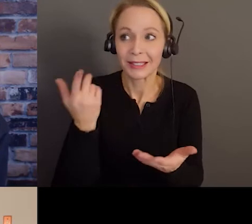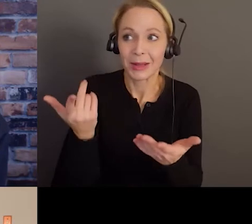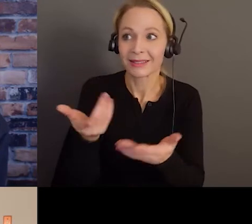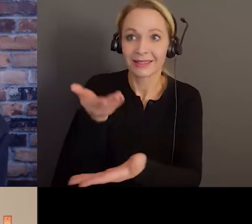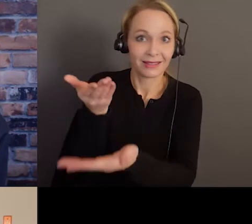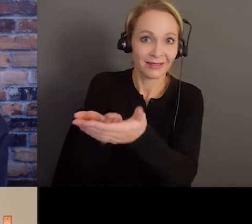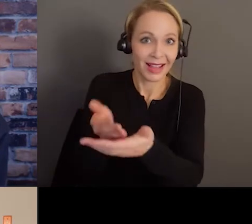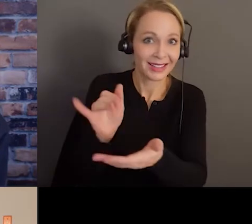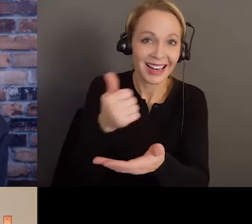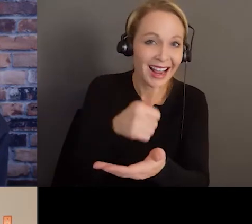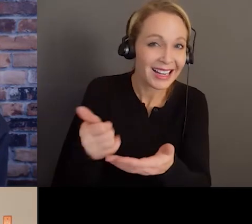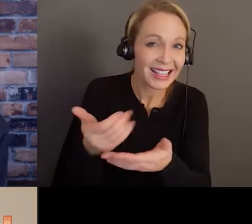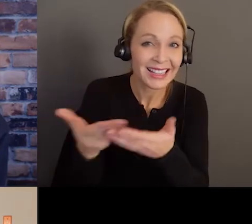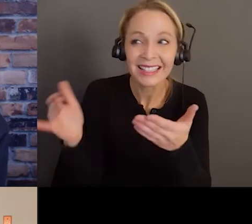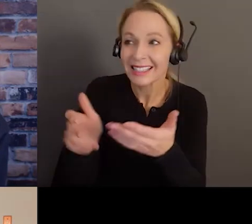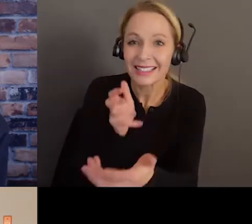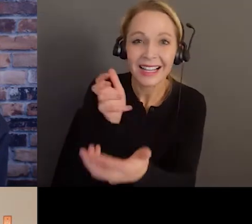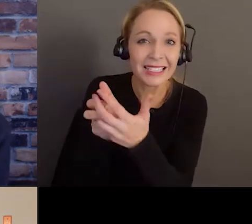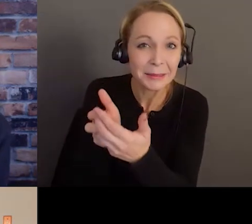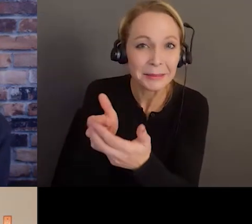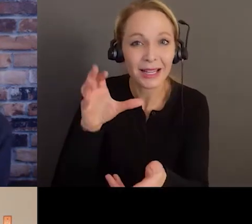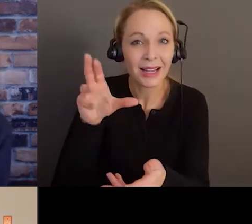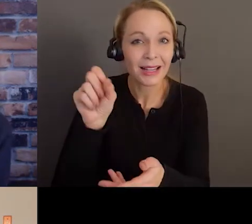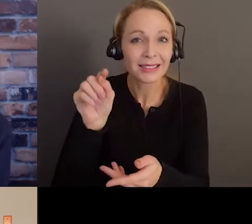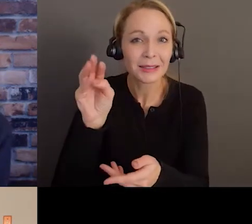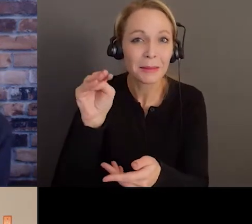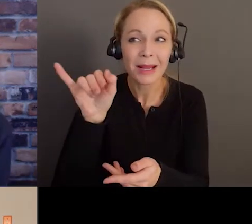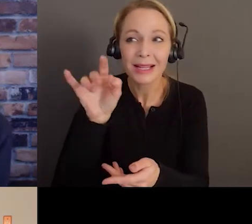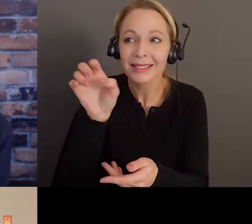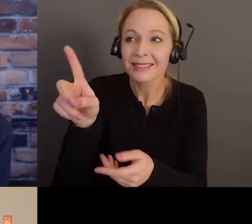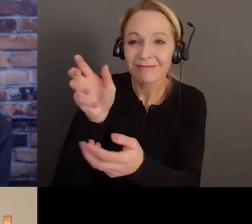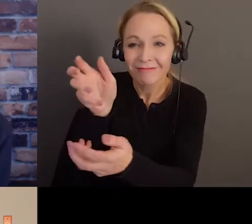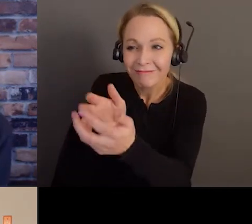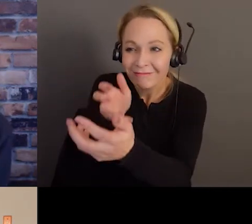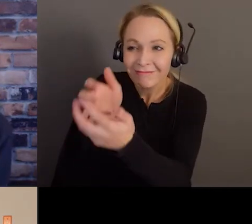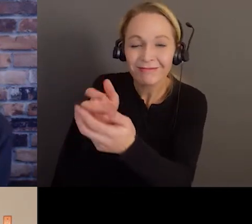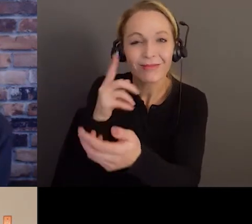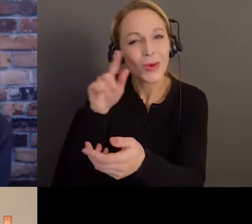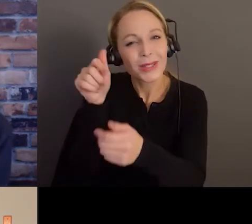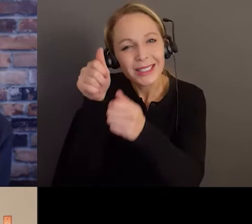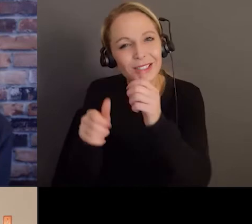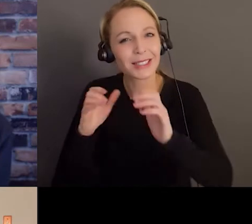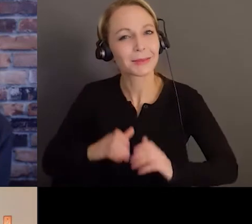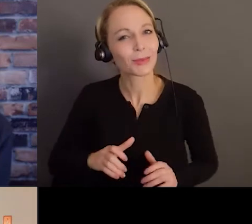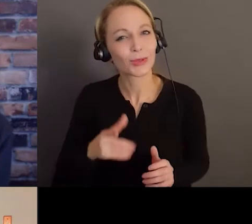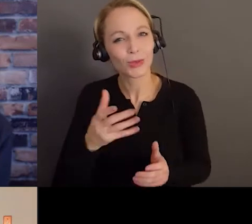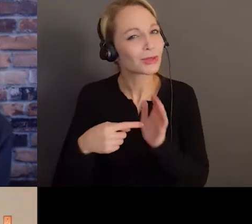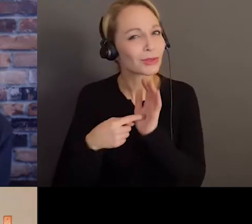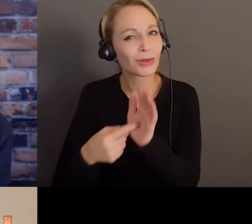CUSTOMIZED; RIGHT. FOR EACH CUSTOMER YOU WANT TO SHOW CONTEXT BASED ON